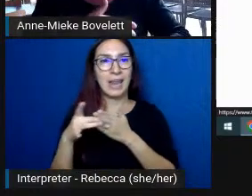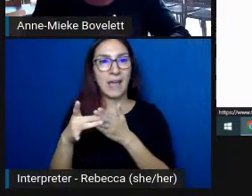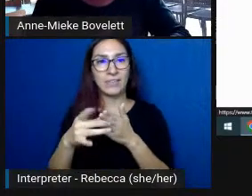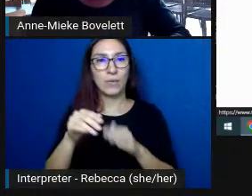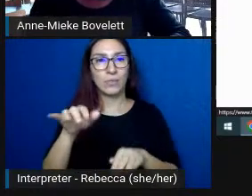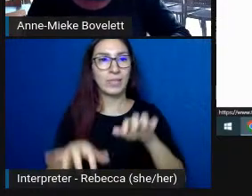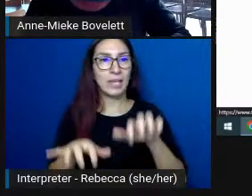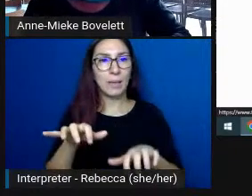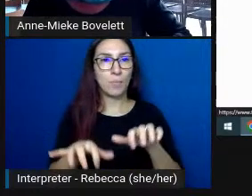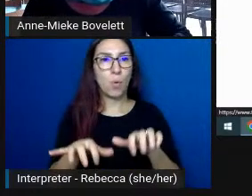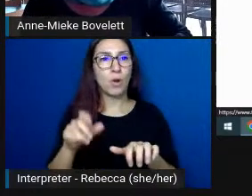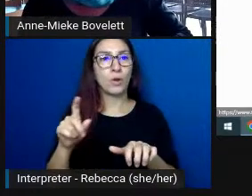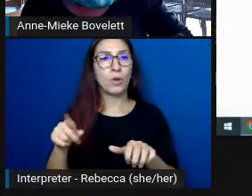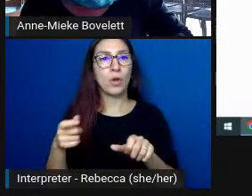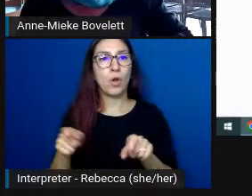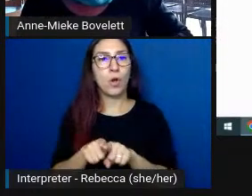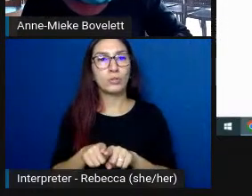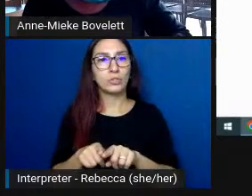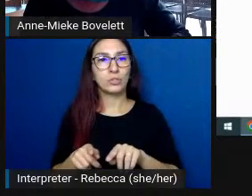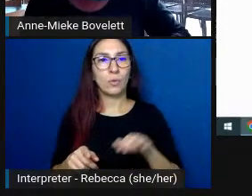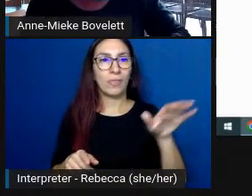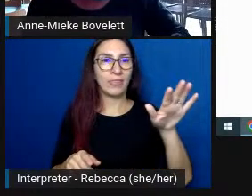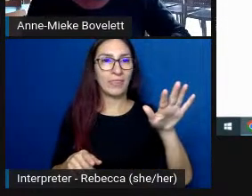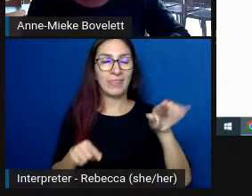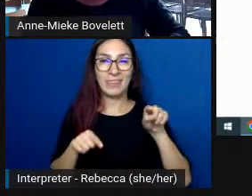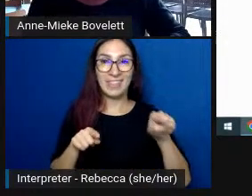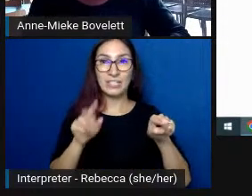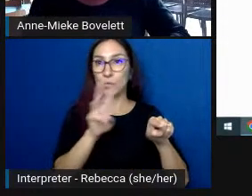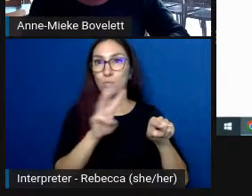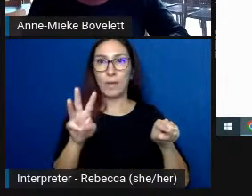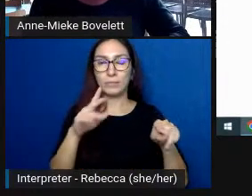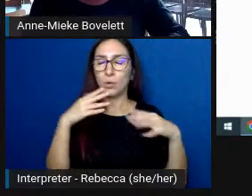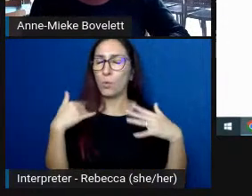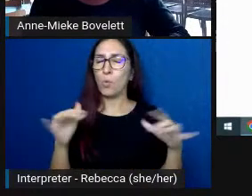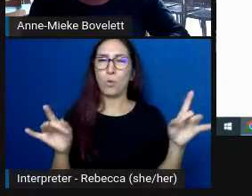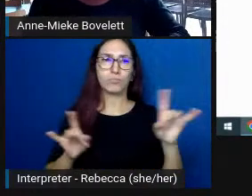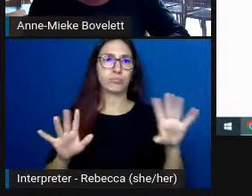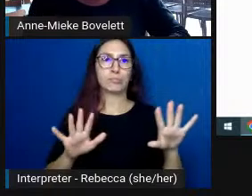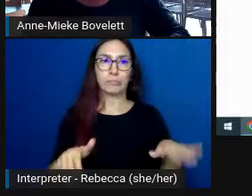time keyboard user, I have inflammation in my right arm which